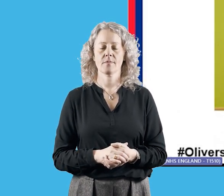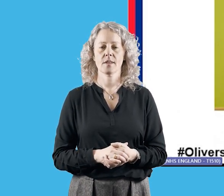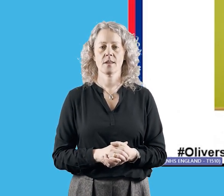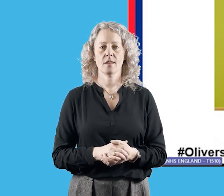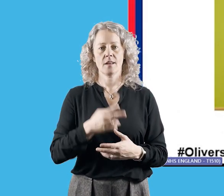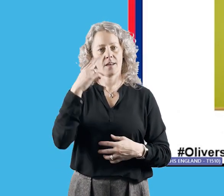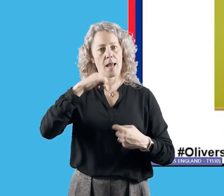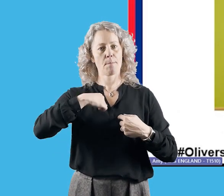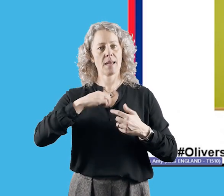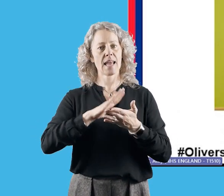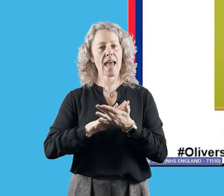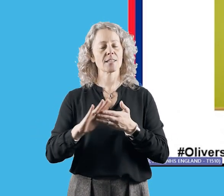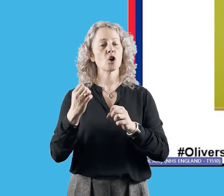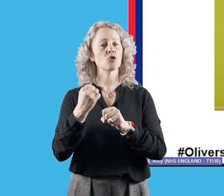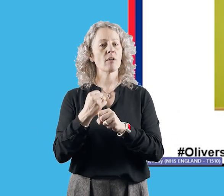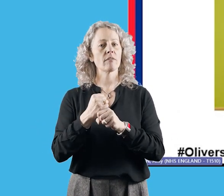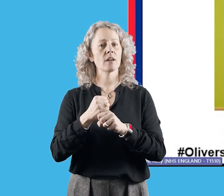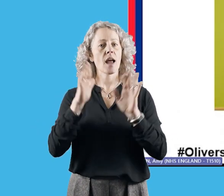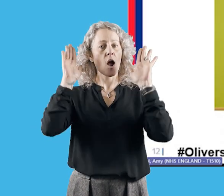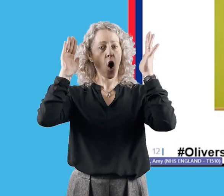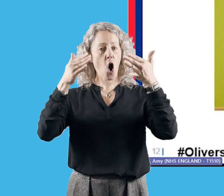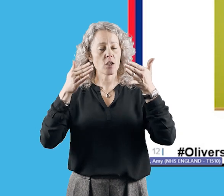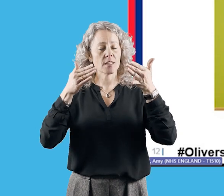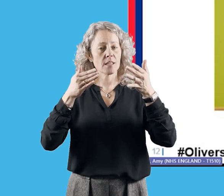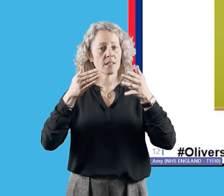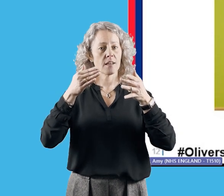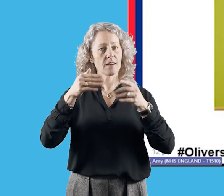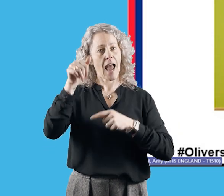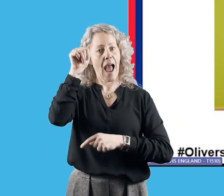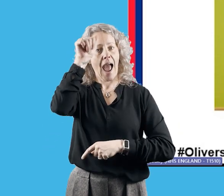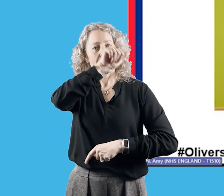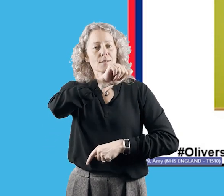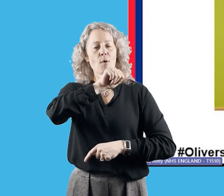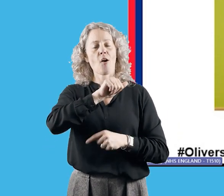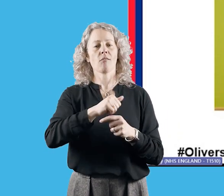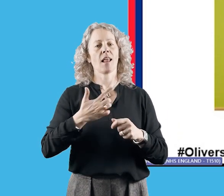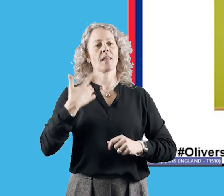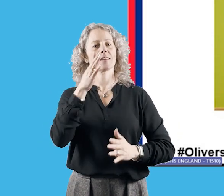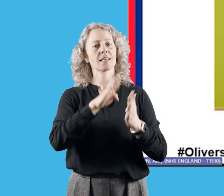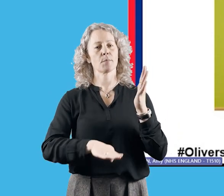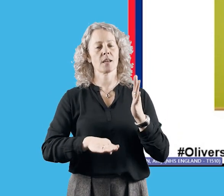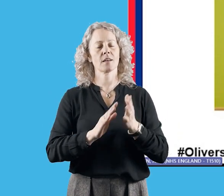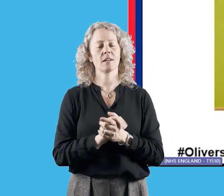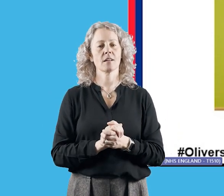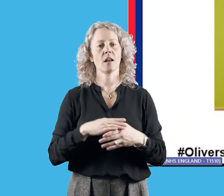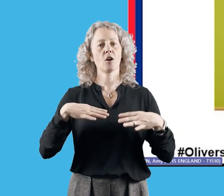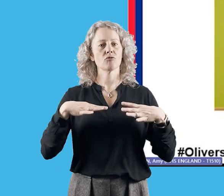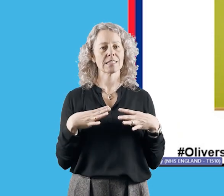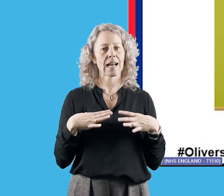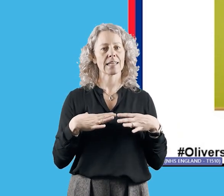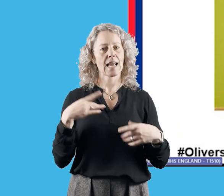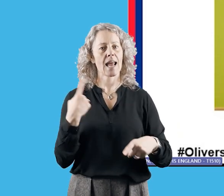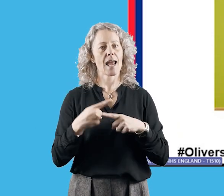My name is Hazel Griffiths and I'm an autistic expert with lived experience, Retired emergency nurse, Campaigner and